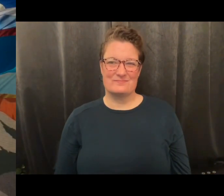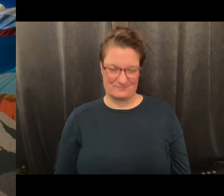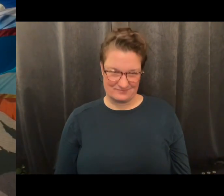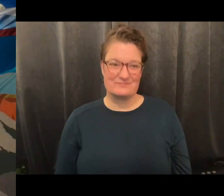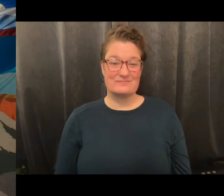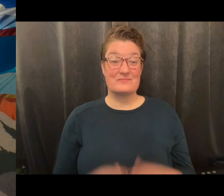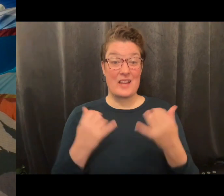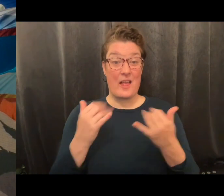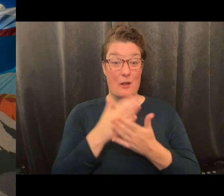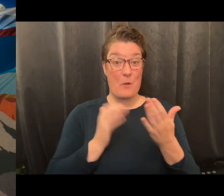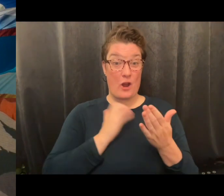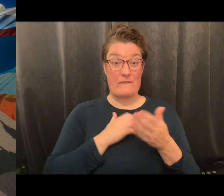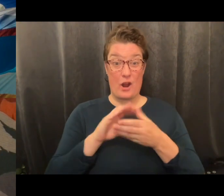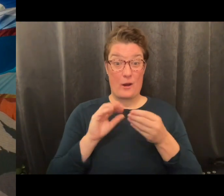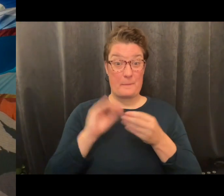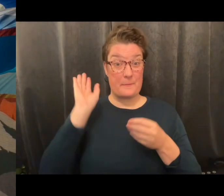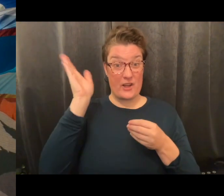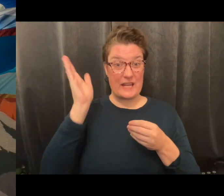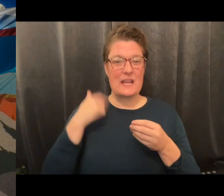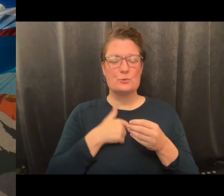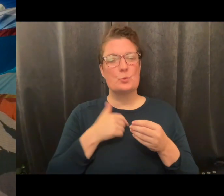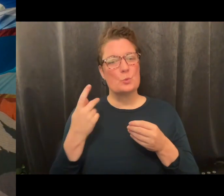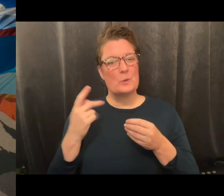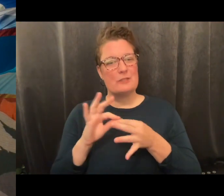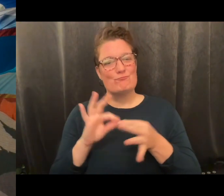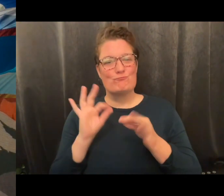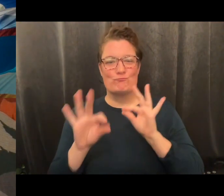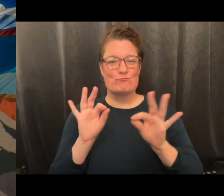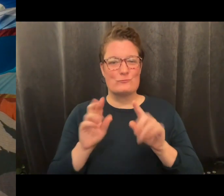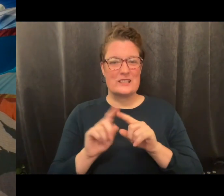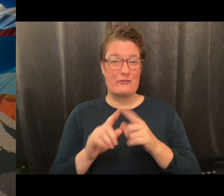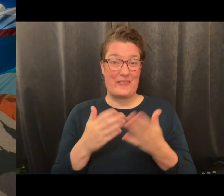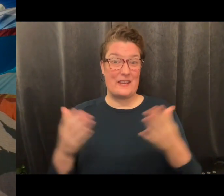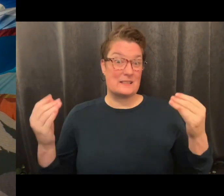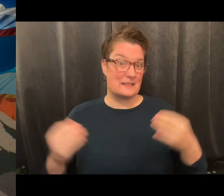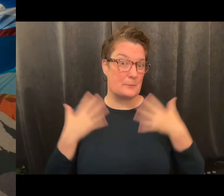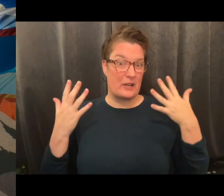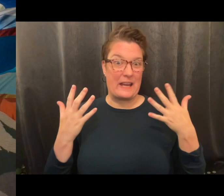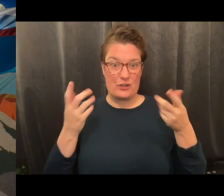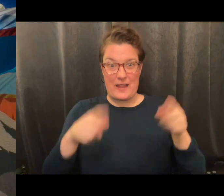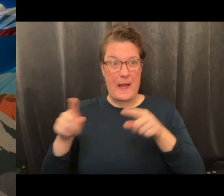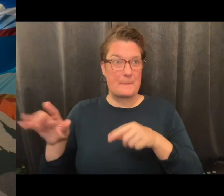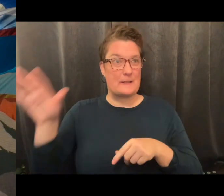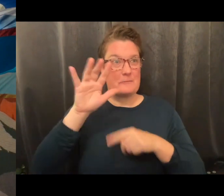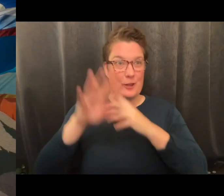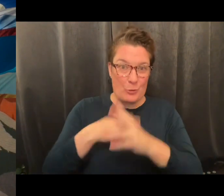things happening in the world or living examples of the World to Come that we're already experiencing.